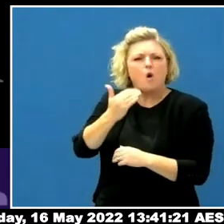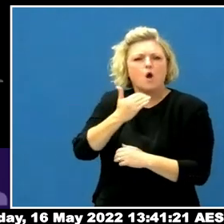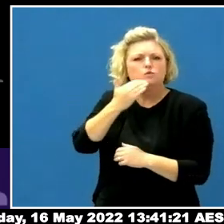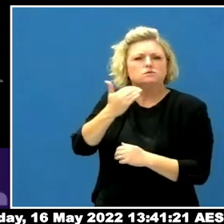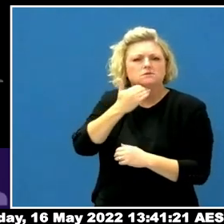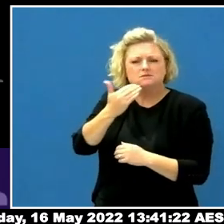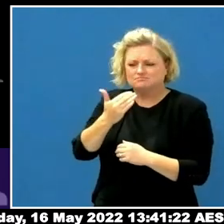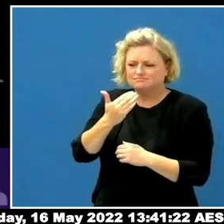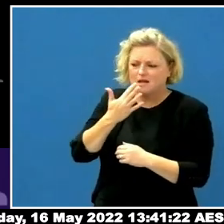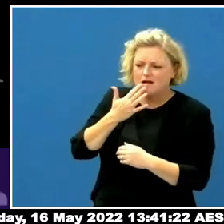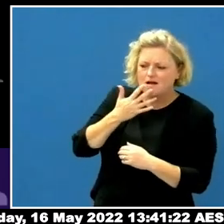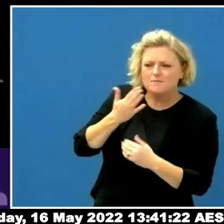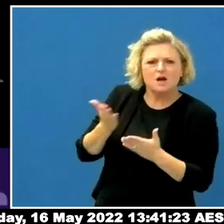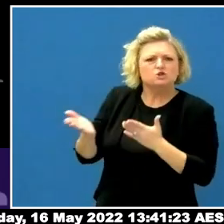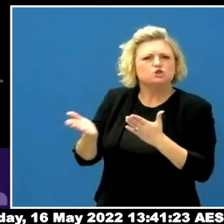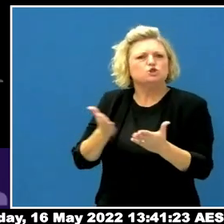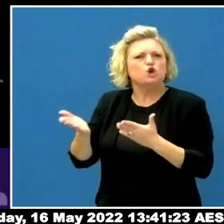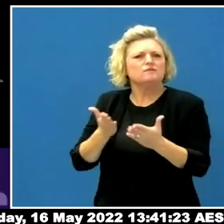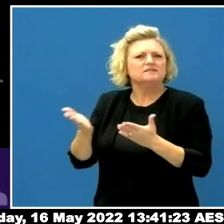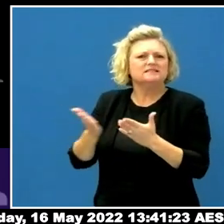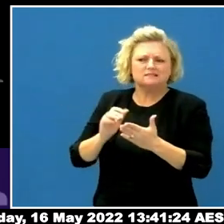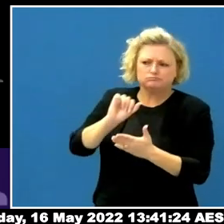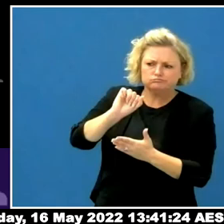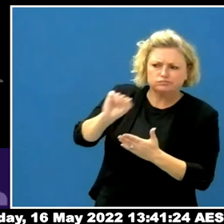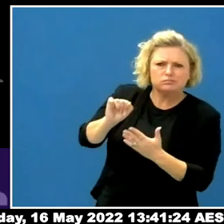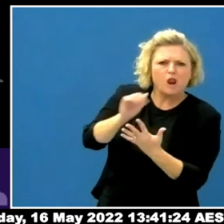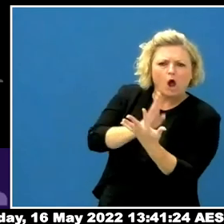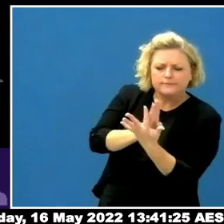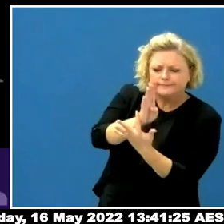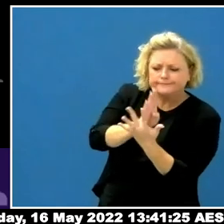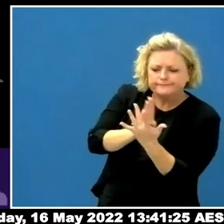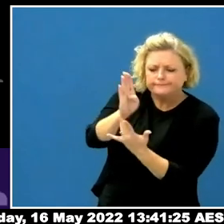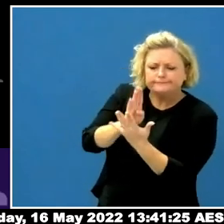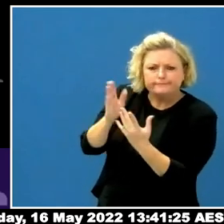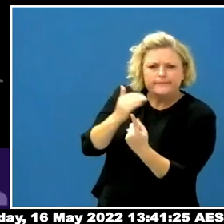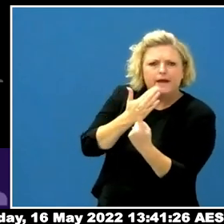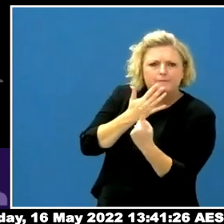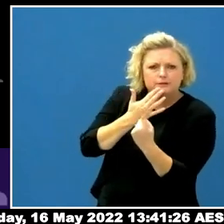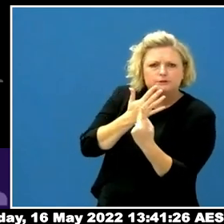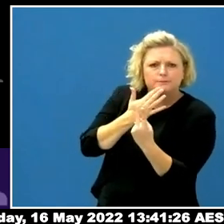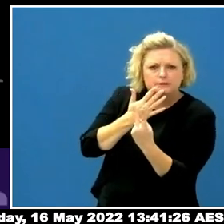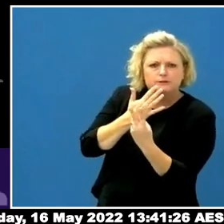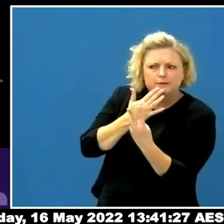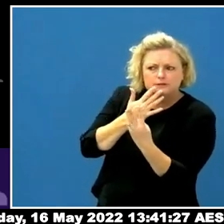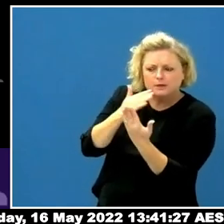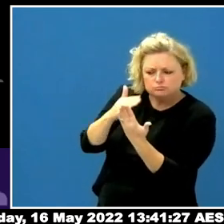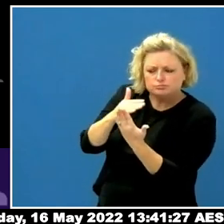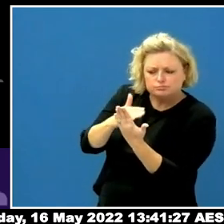their services and their rates. Do you recall that? LILLY: Yes. And I think you attached one of those, and I'll bring you to that in a moment